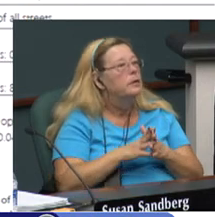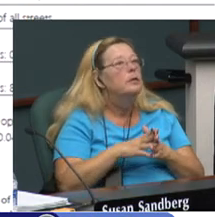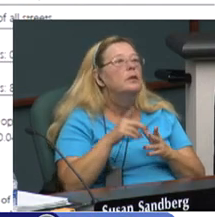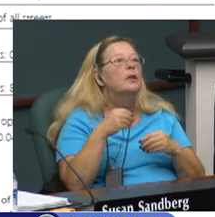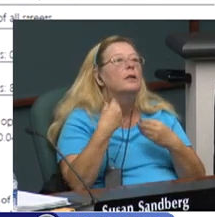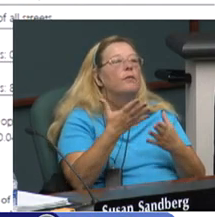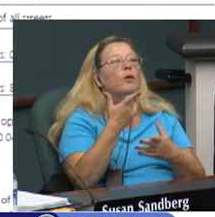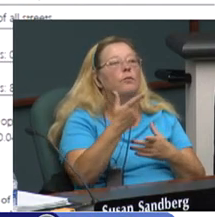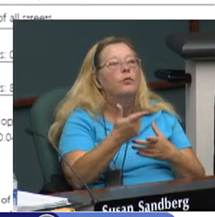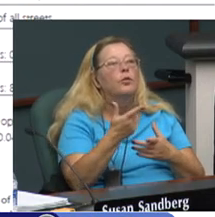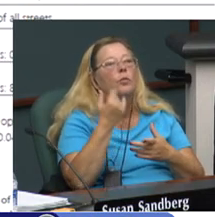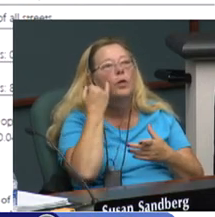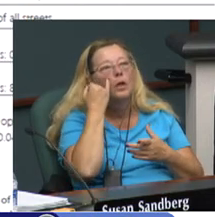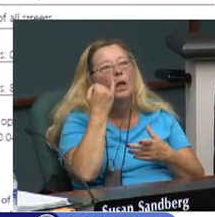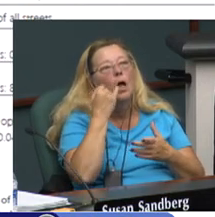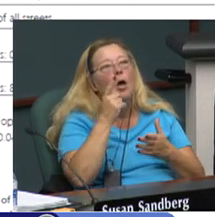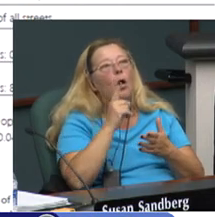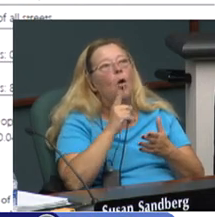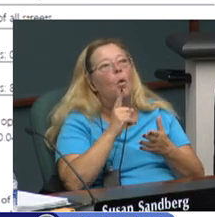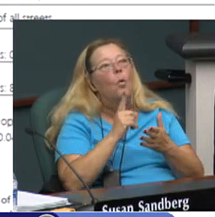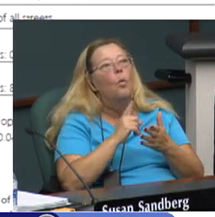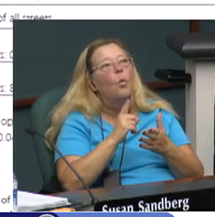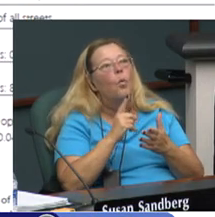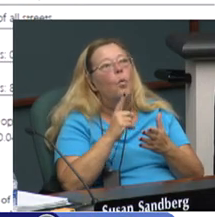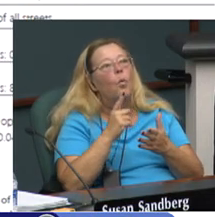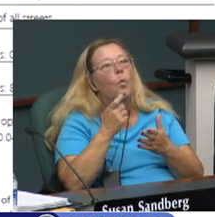snapshot of one of the districts that's fairly similar for the others they just